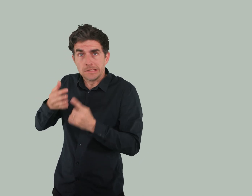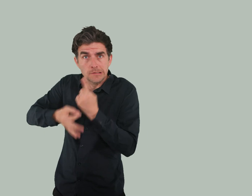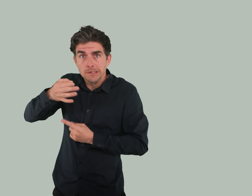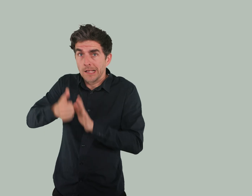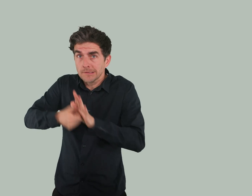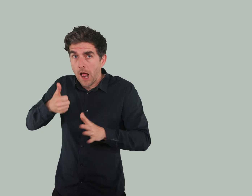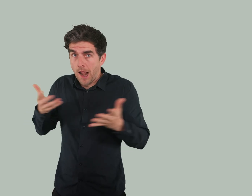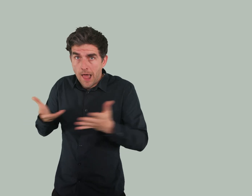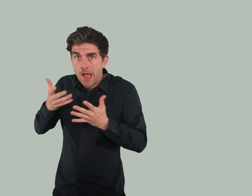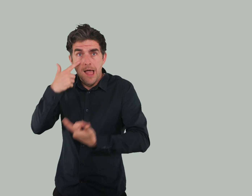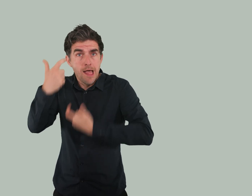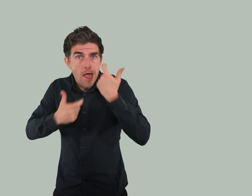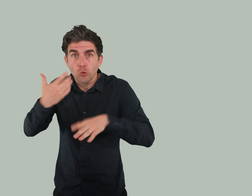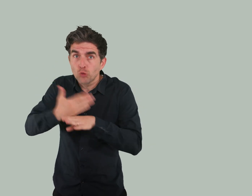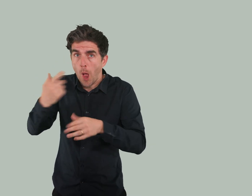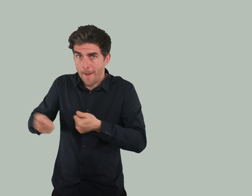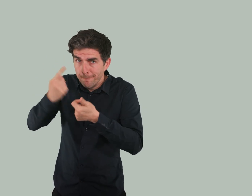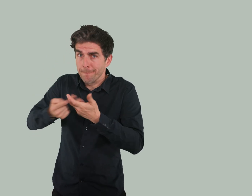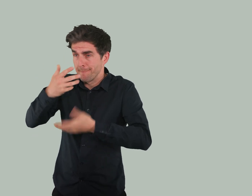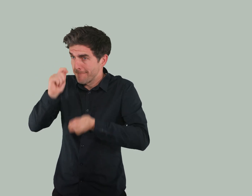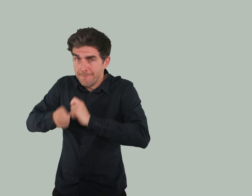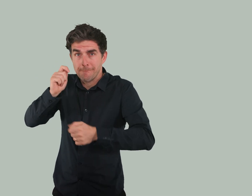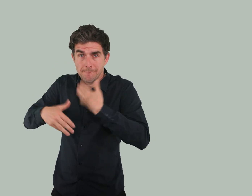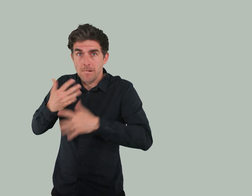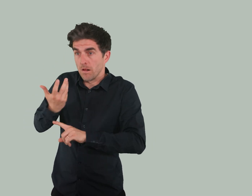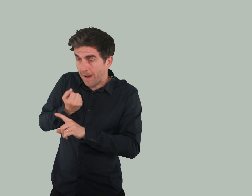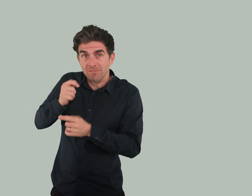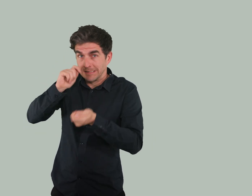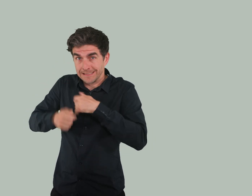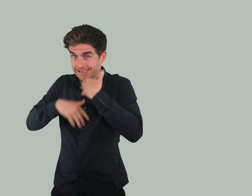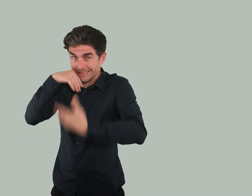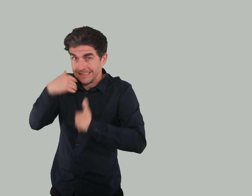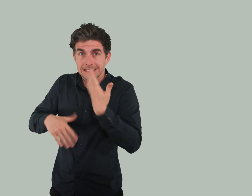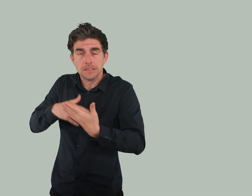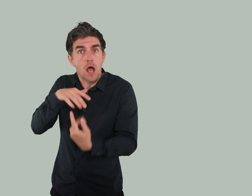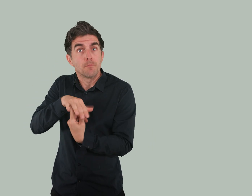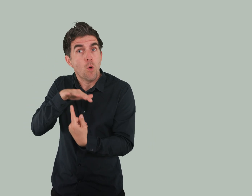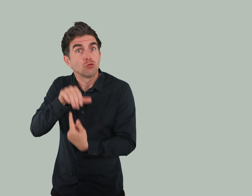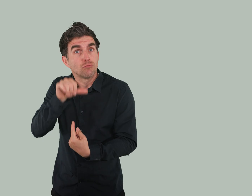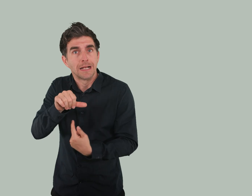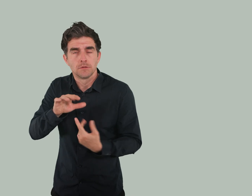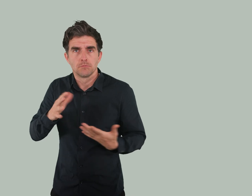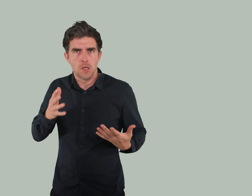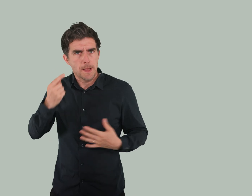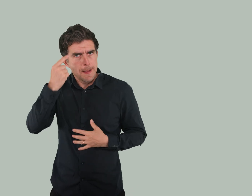improving their skills, activating their job search, reforming their benefits. Those things matter.